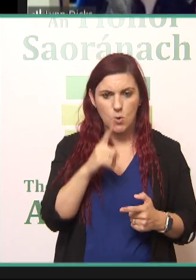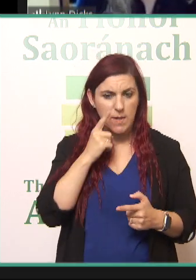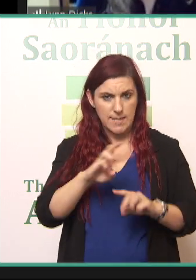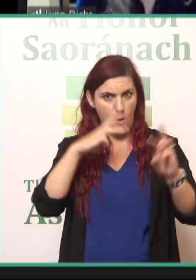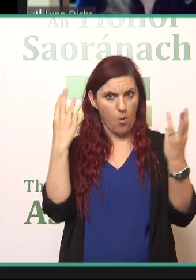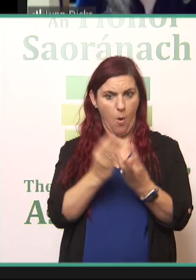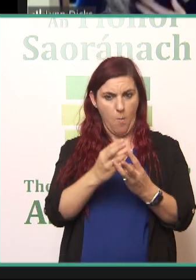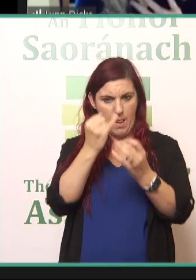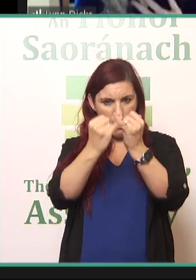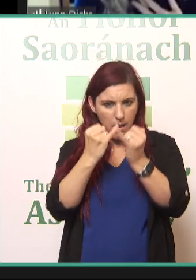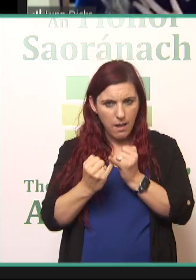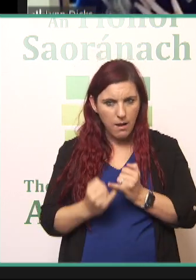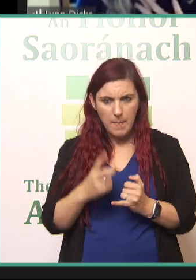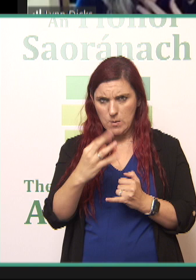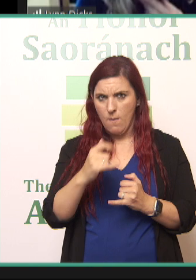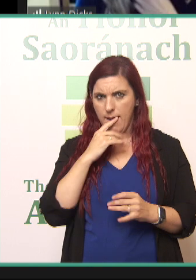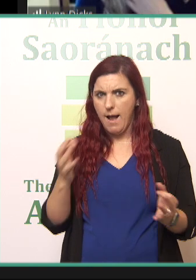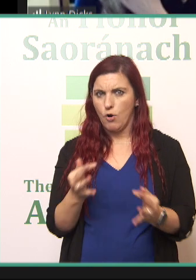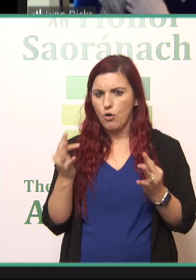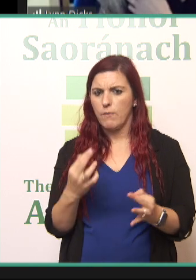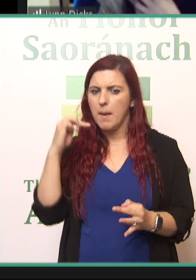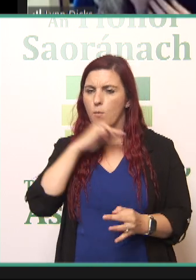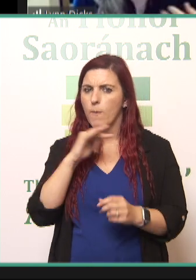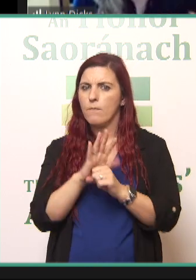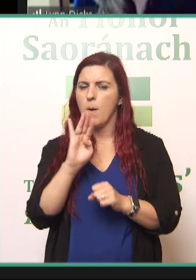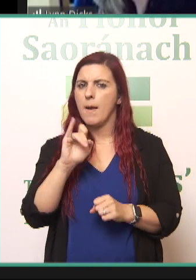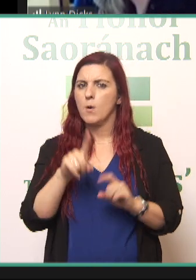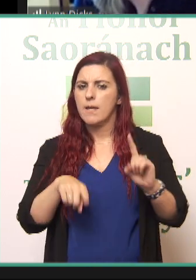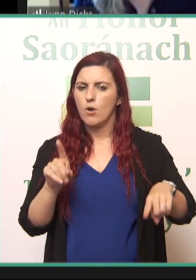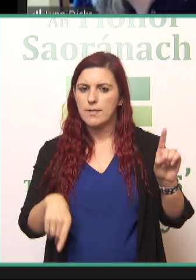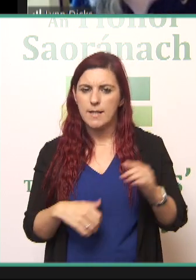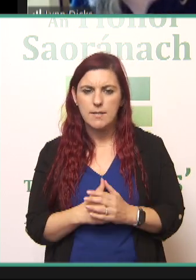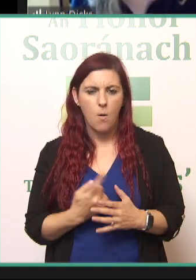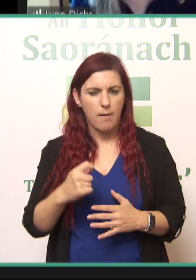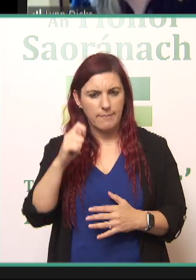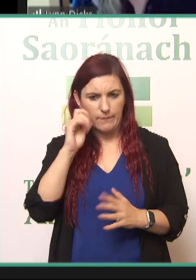agriculture is very important for um biodiversity I think you've seen this figure before this is